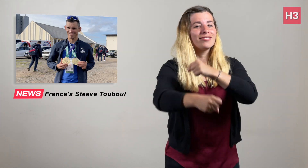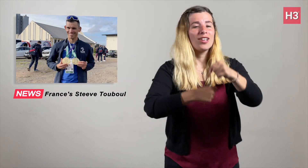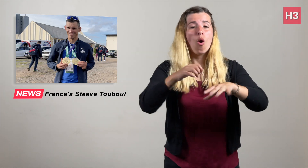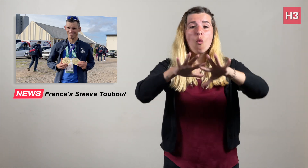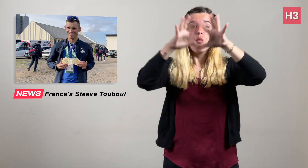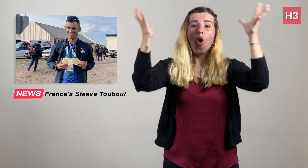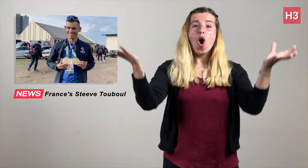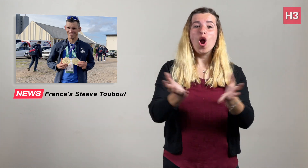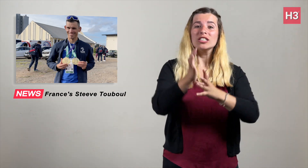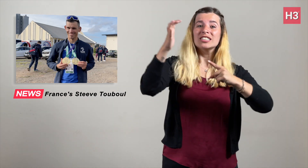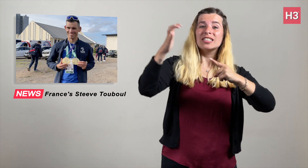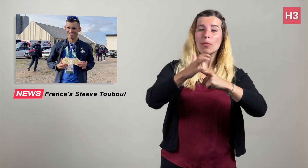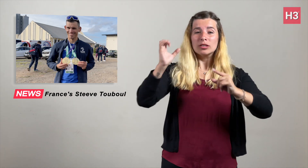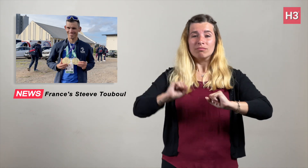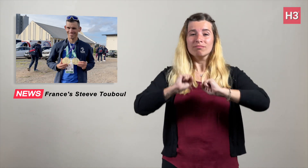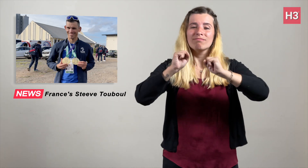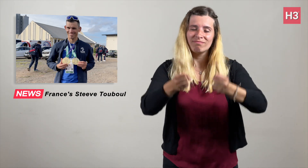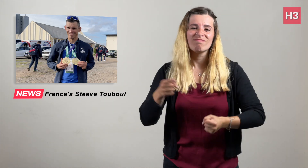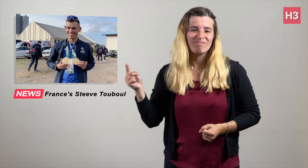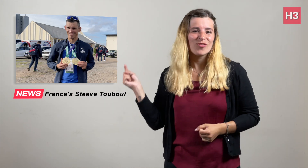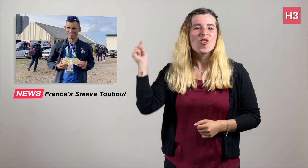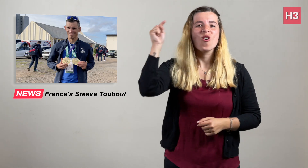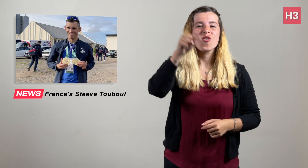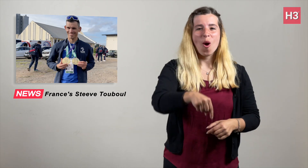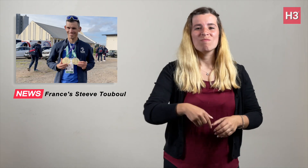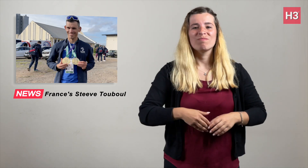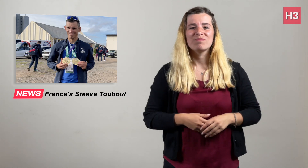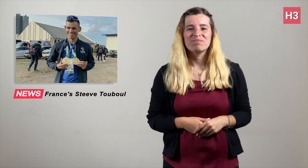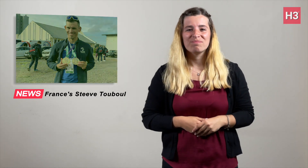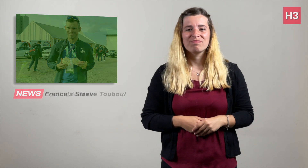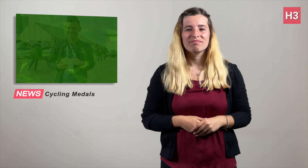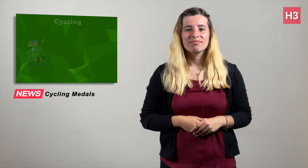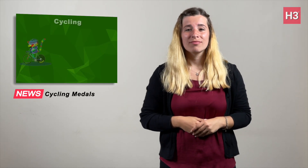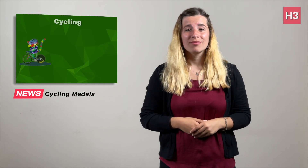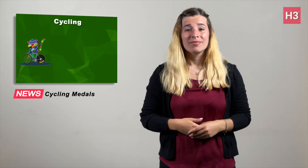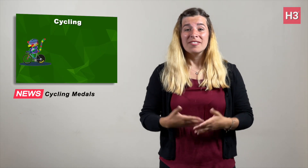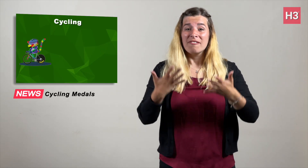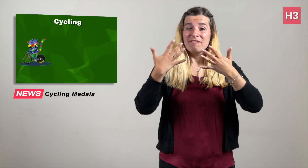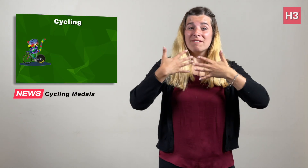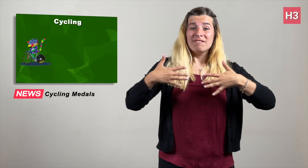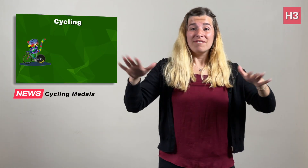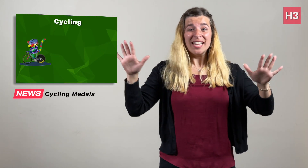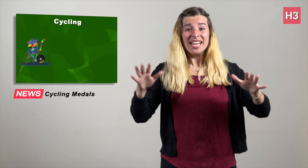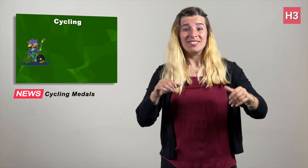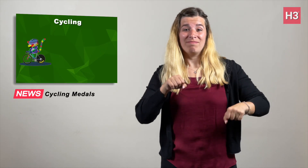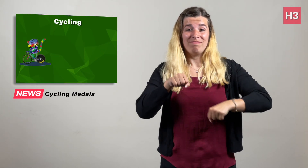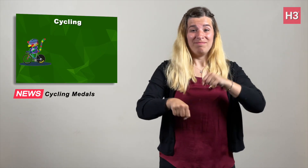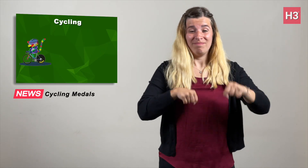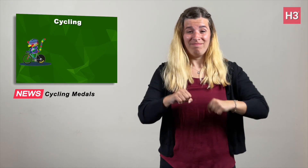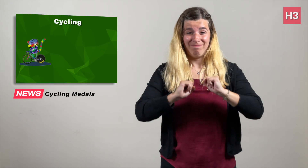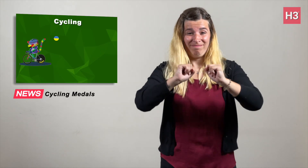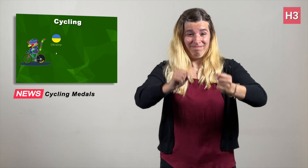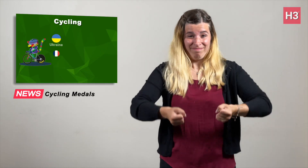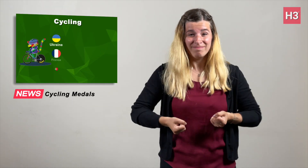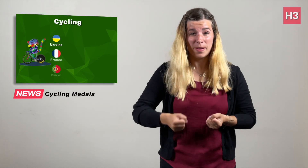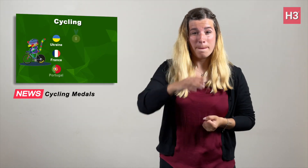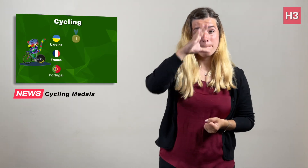for the World Championship Cycling next year. On the final day of Men and Women Road Cycling,